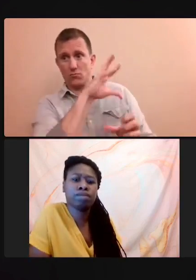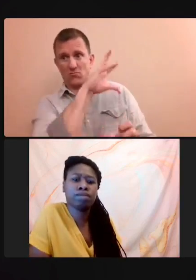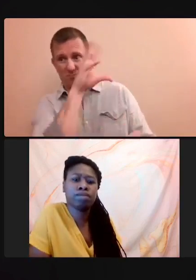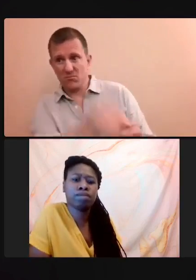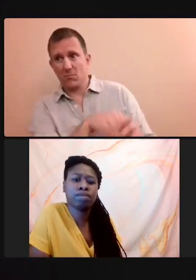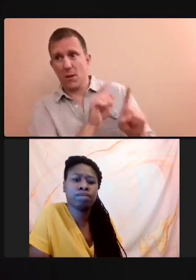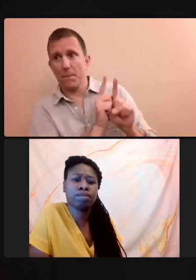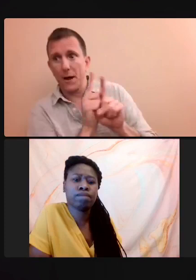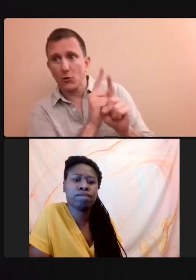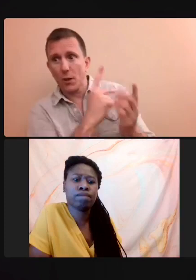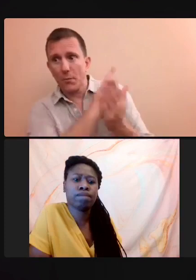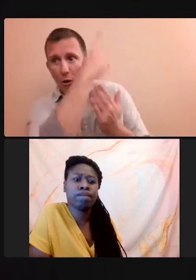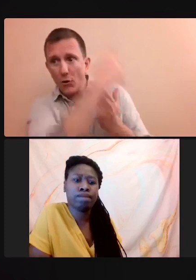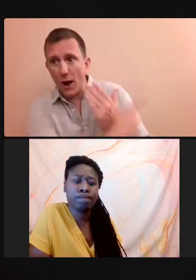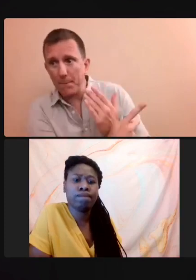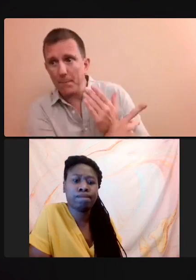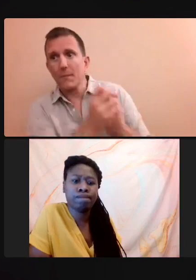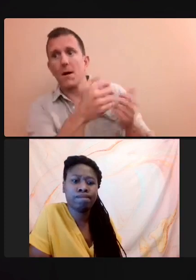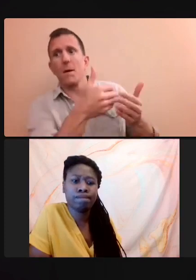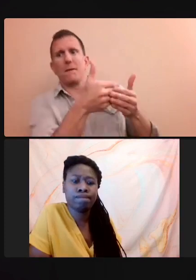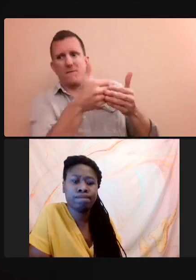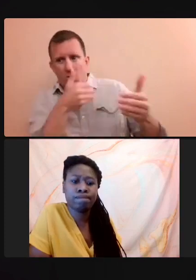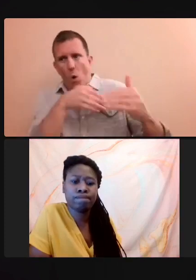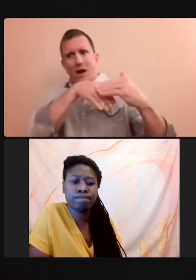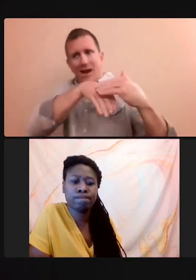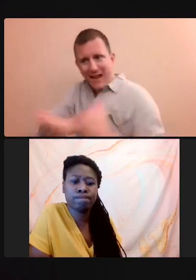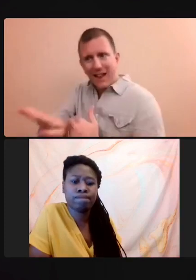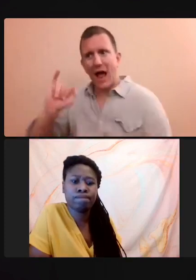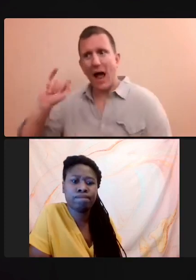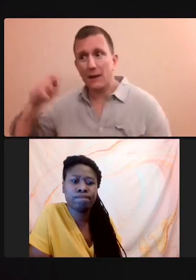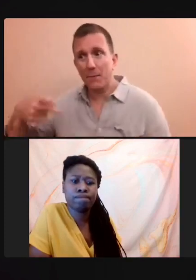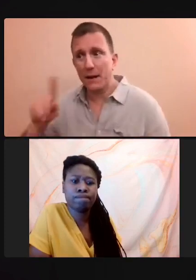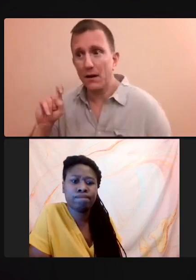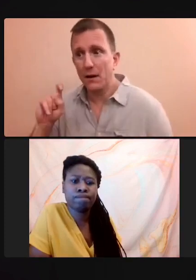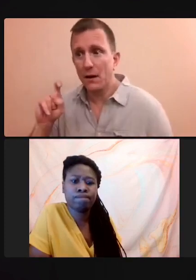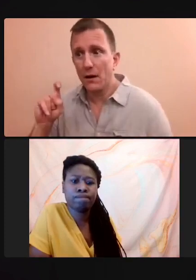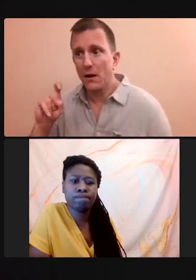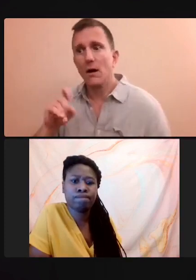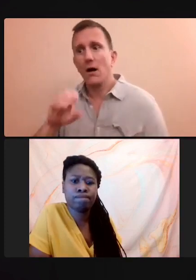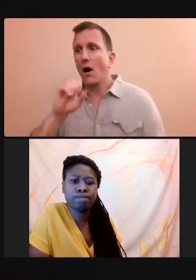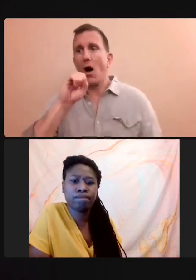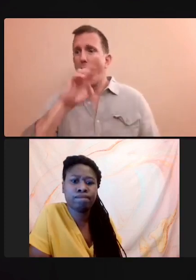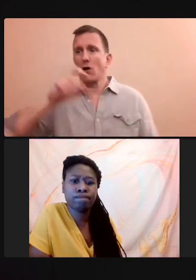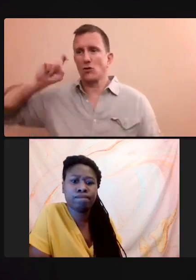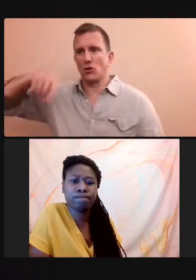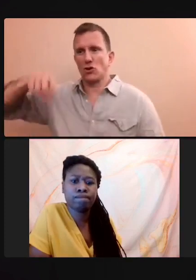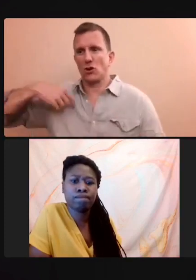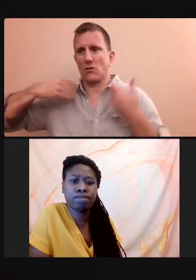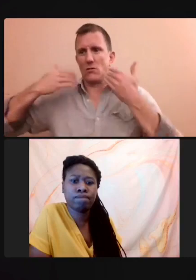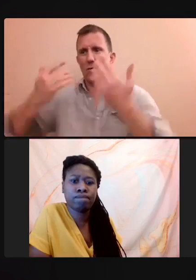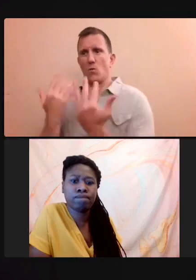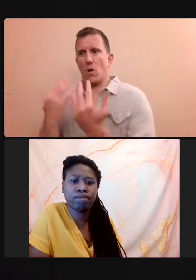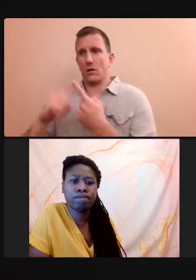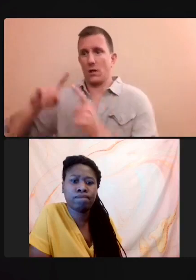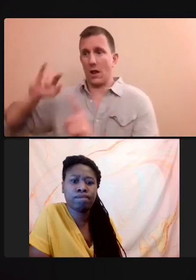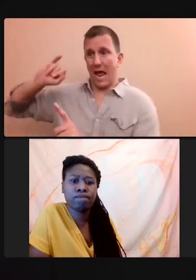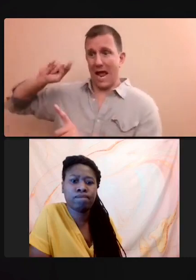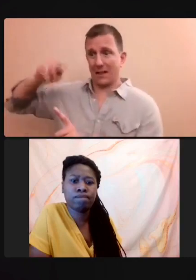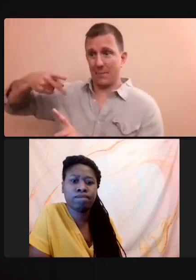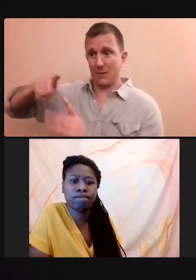something that I take the proactive action regarding is just saying, listen, I want these particular interpreters to work with me can voice for me.